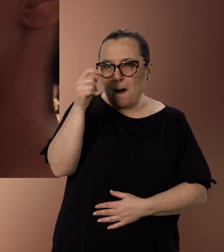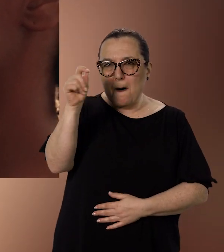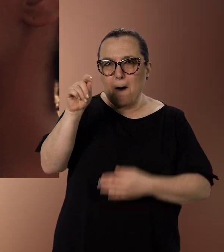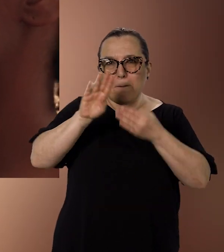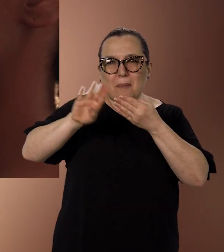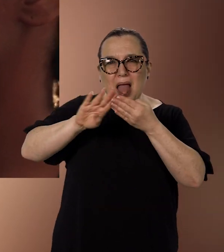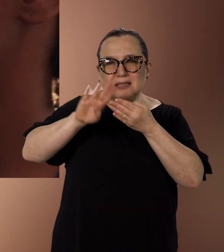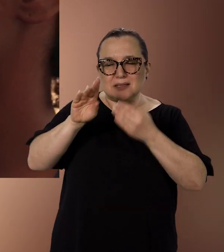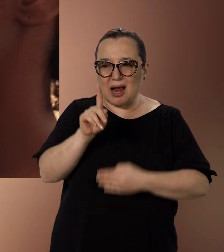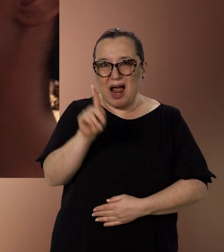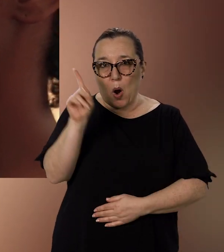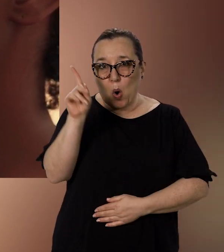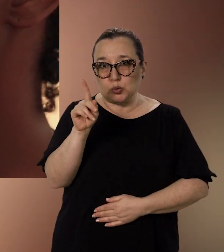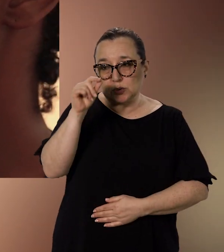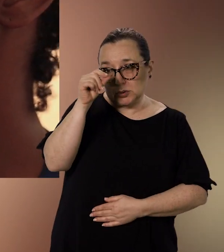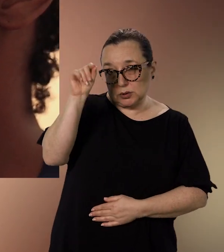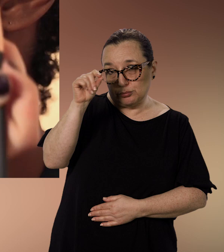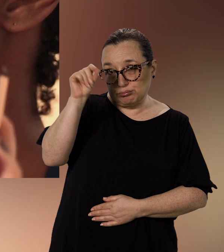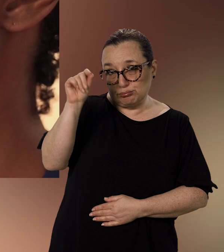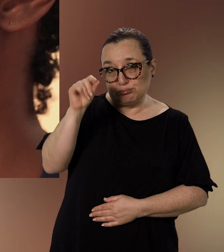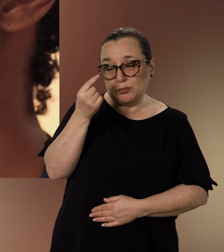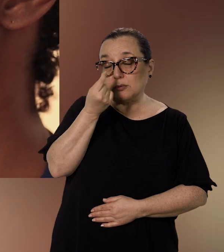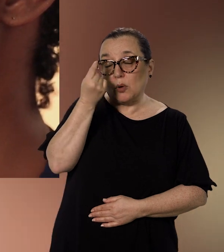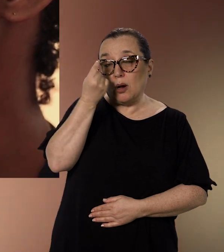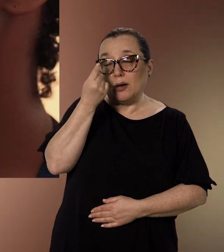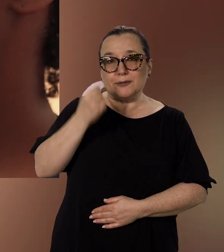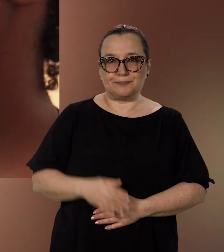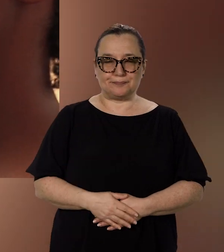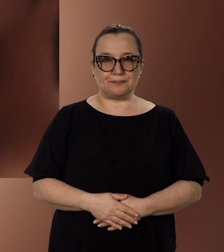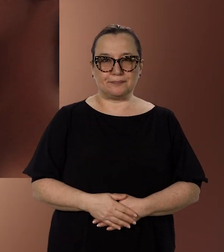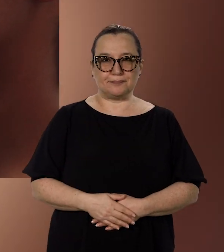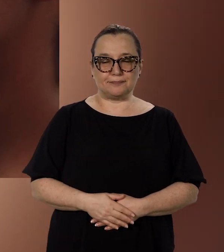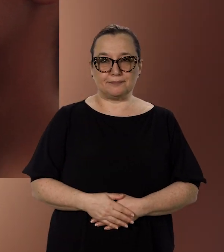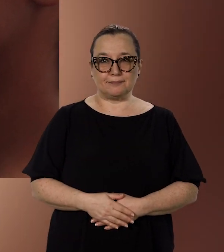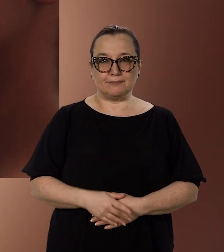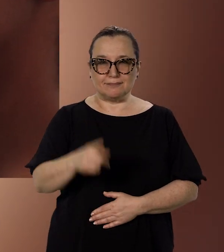We're going to blend that outwards. If you could close your eyes. What you'll find